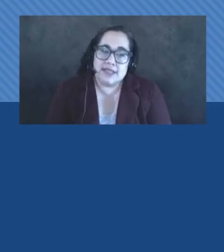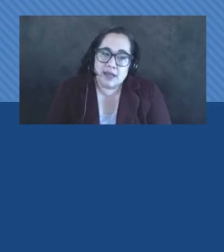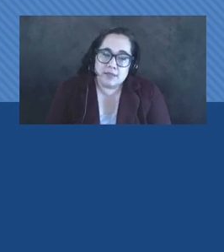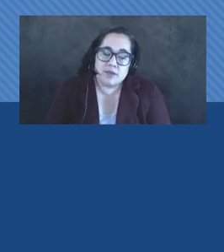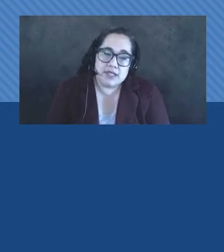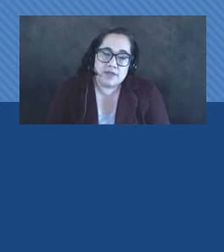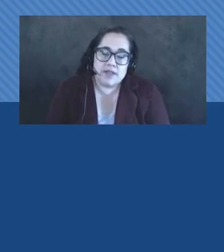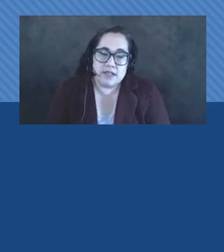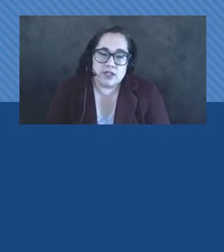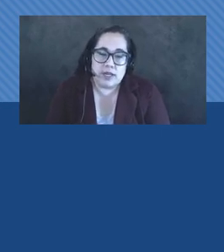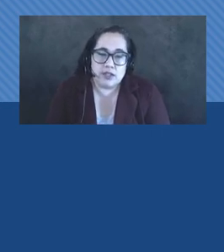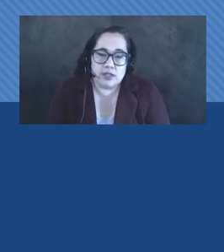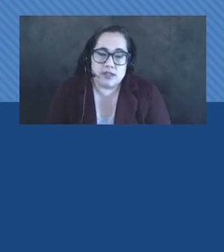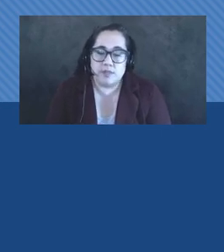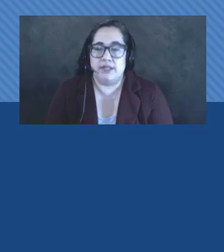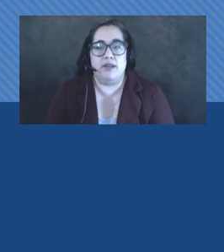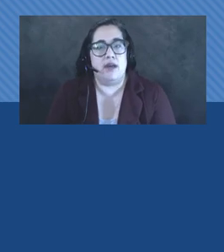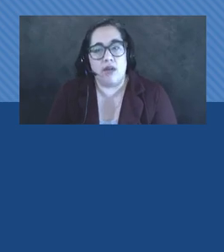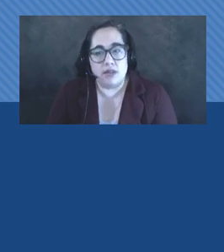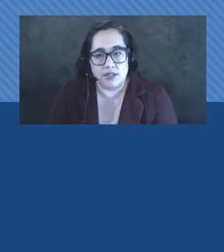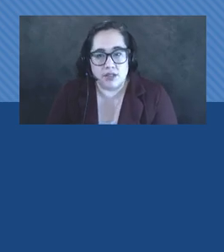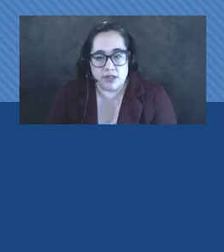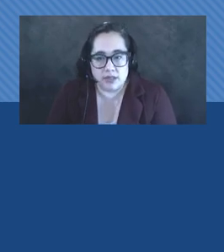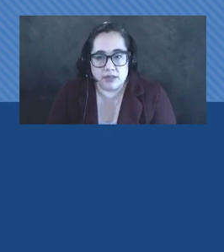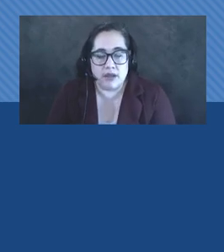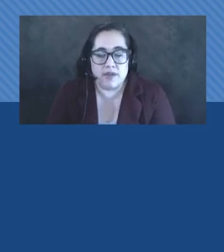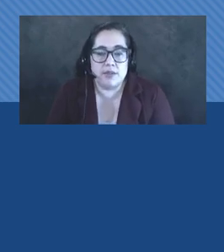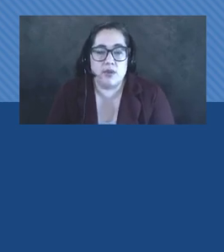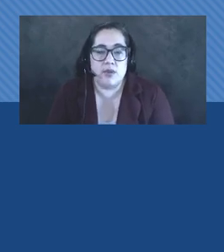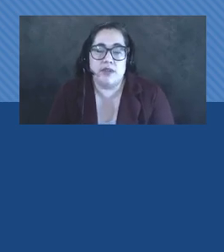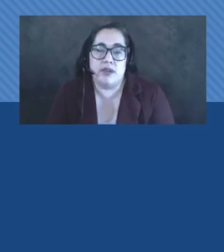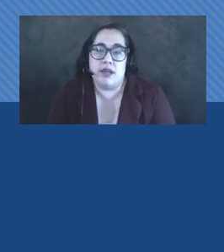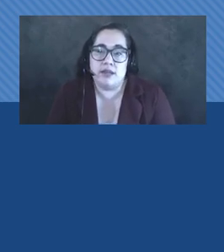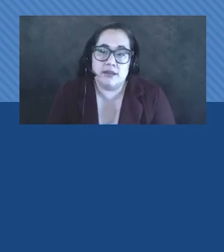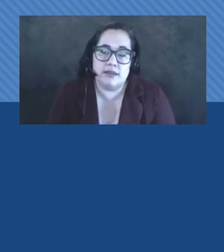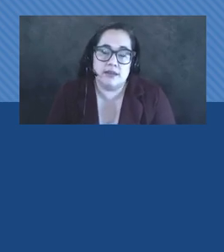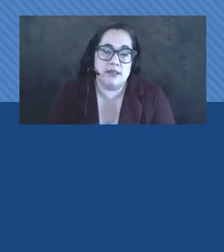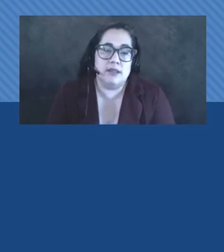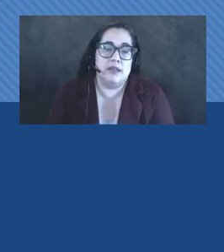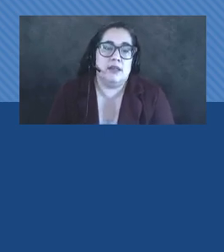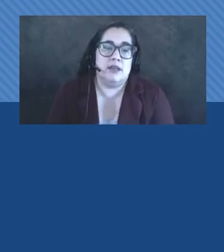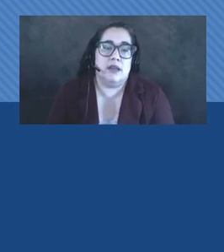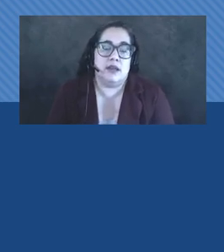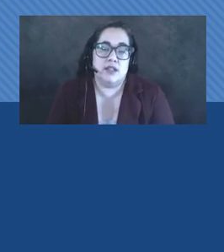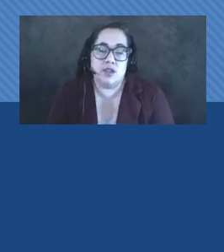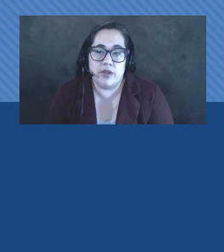some specific situations but not all situations. You have to be aware of the audience the consumer